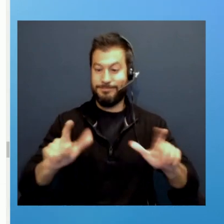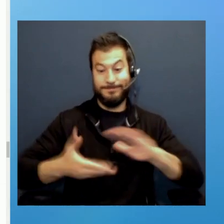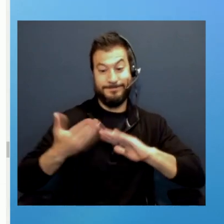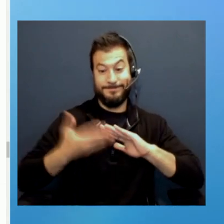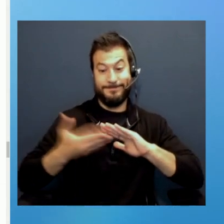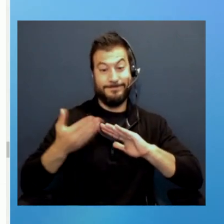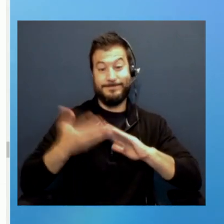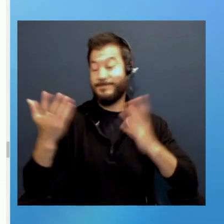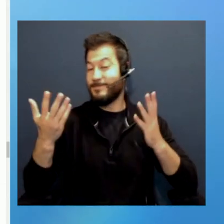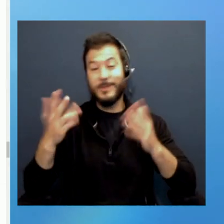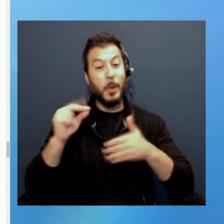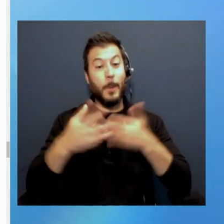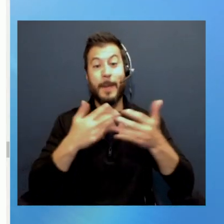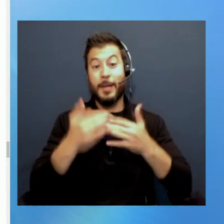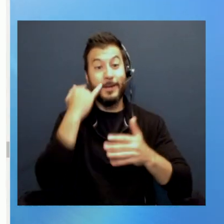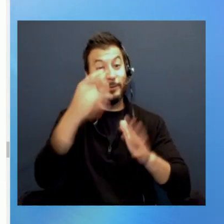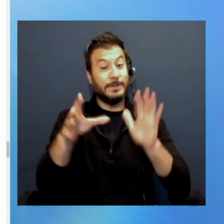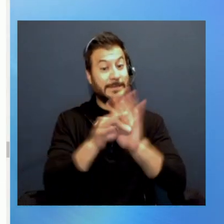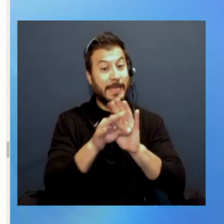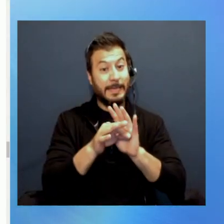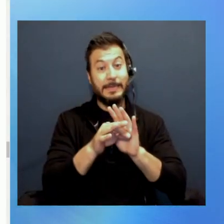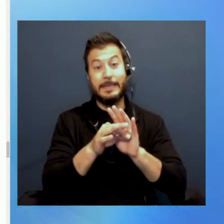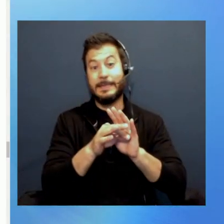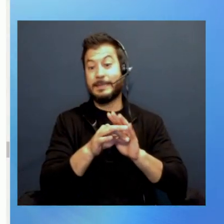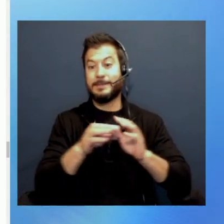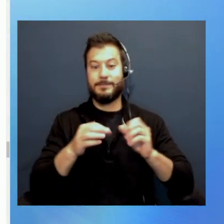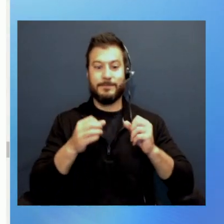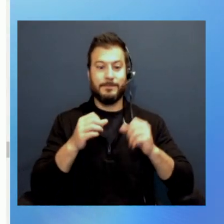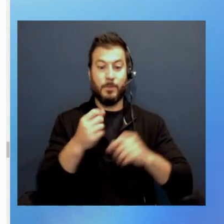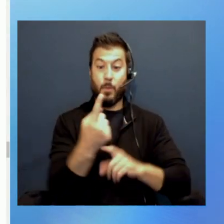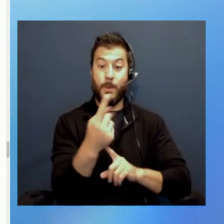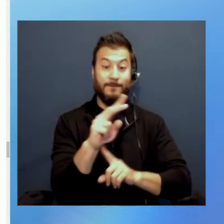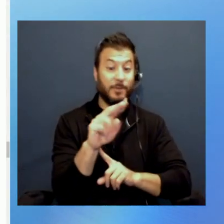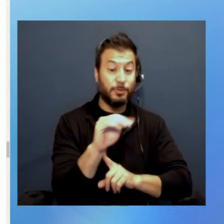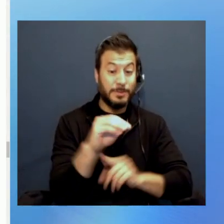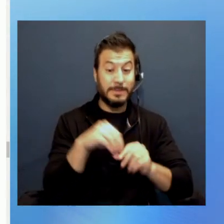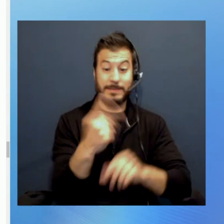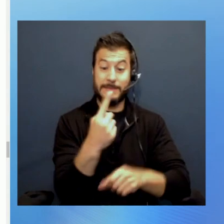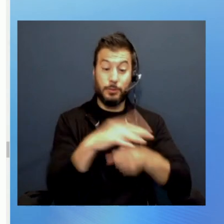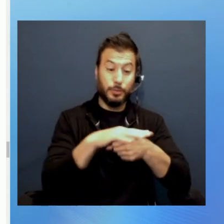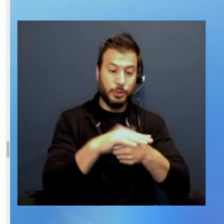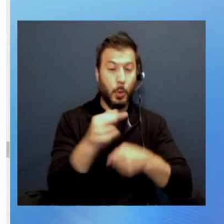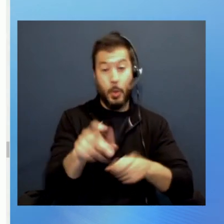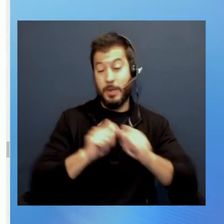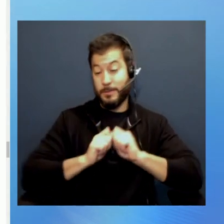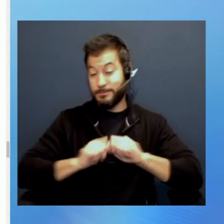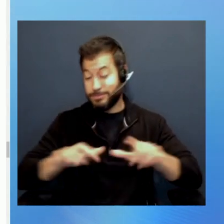you'll have your deployment running no matter if you selected a single virtual machine in the single region,